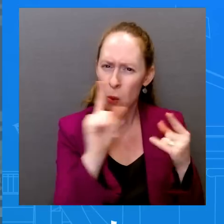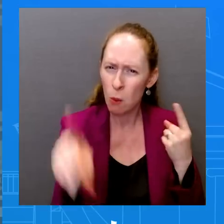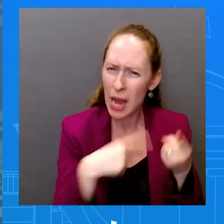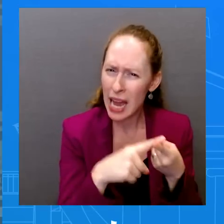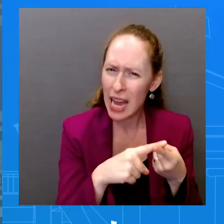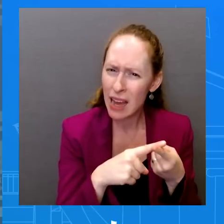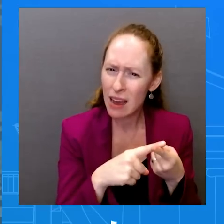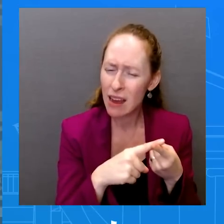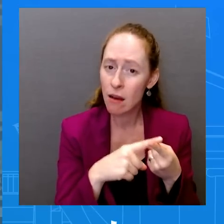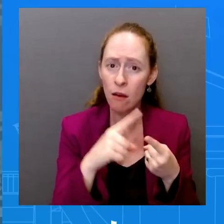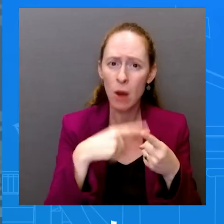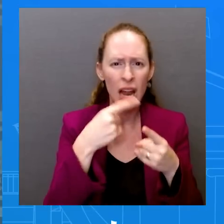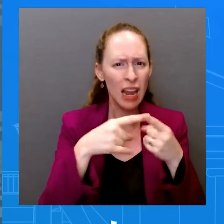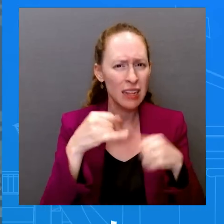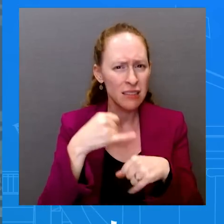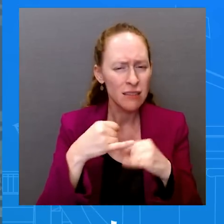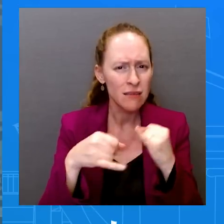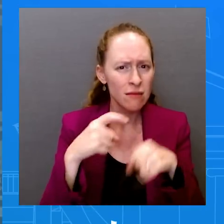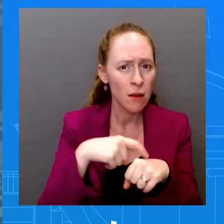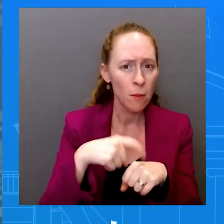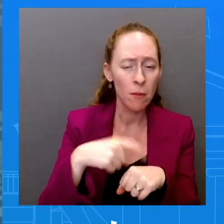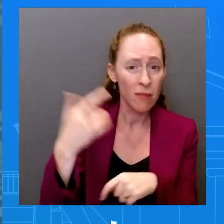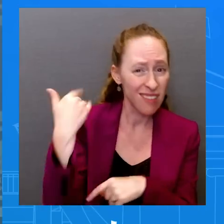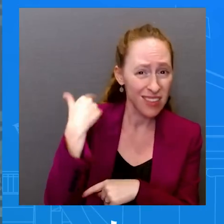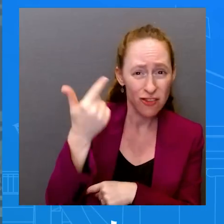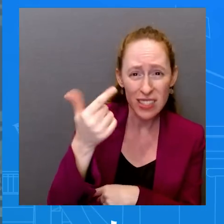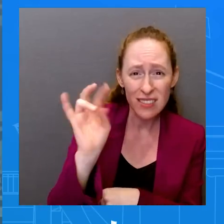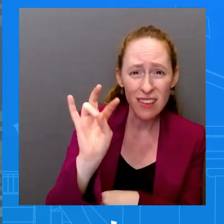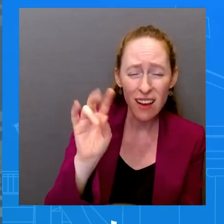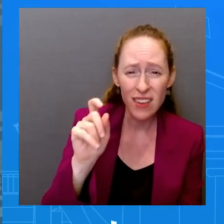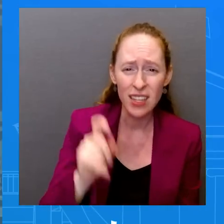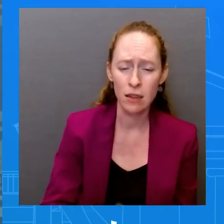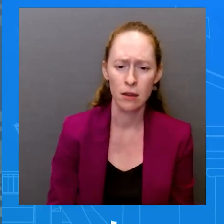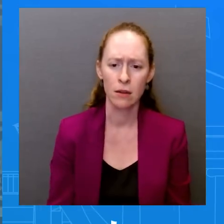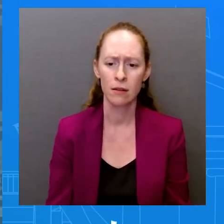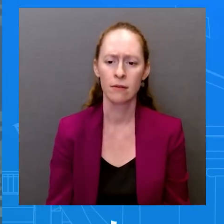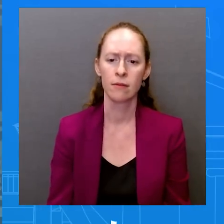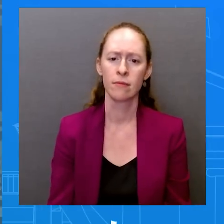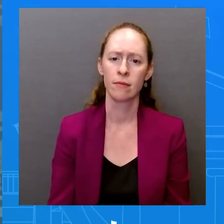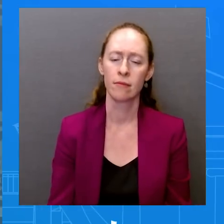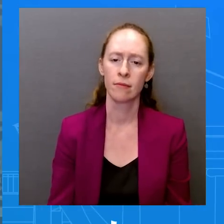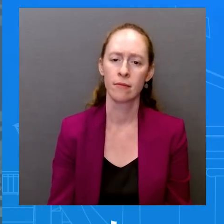they last met during the President's visit to the United Kingdom in June 2021 in Cornwall,